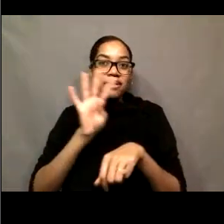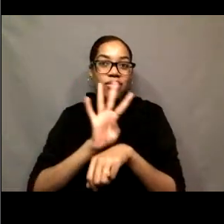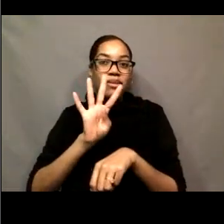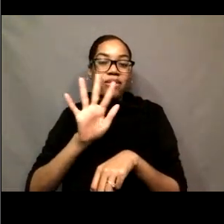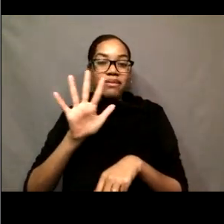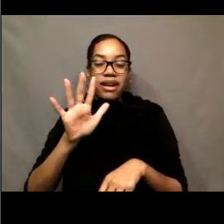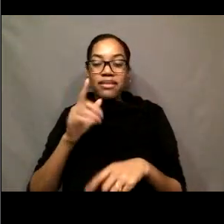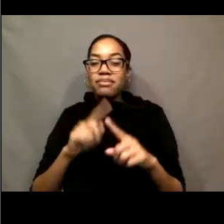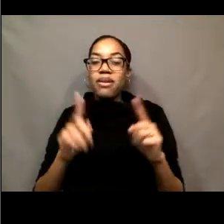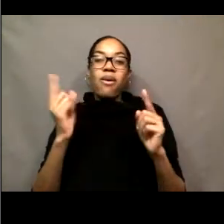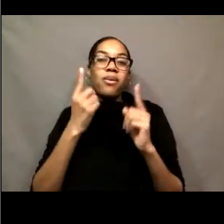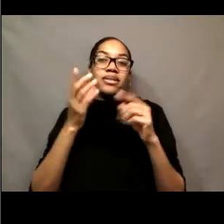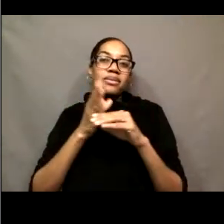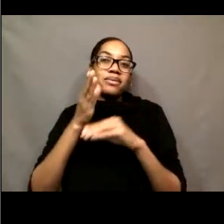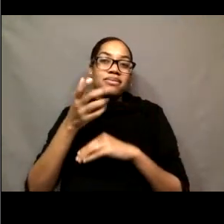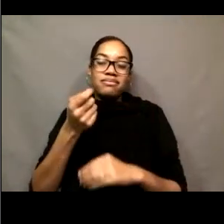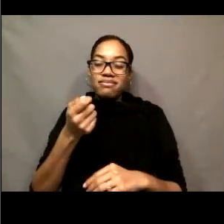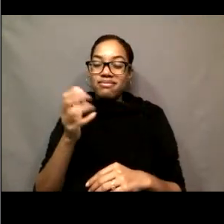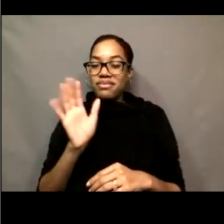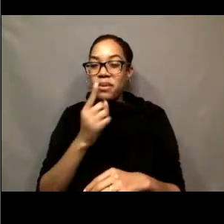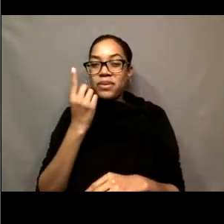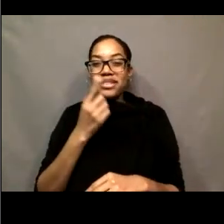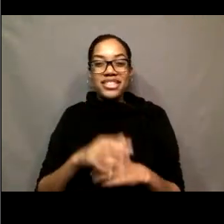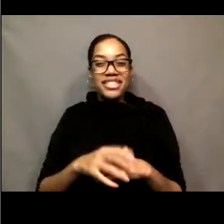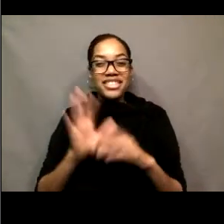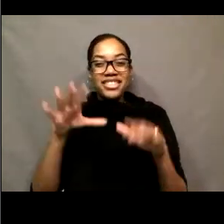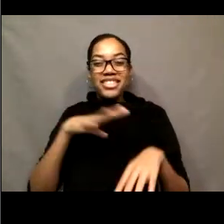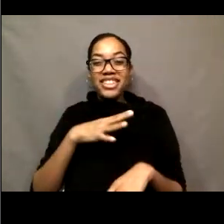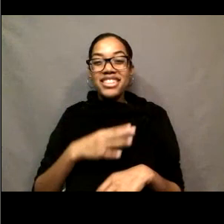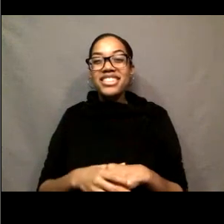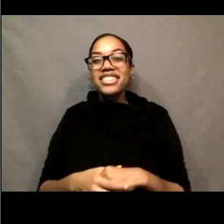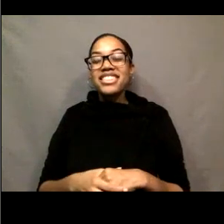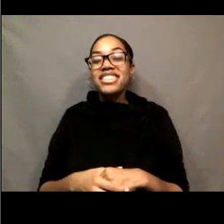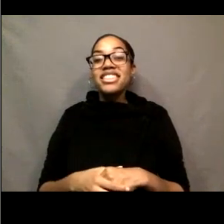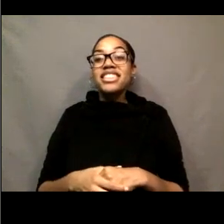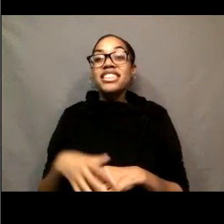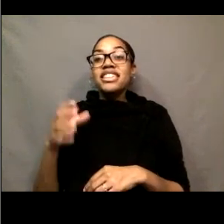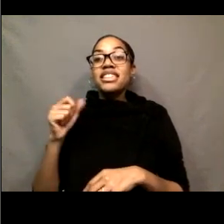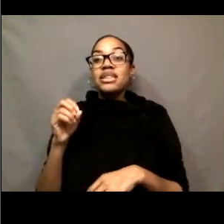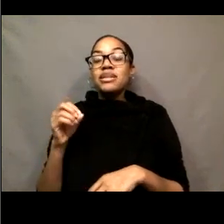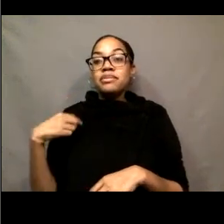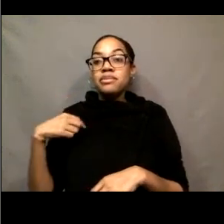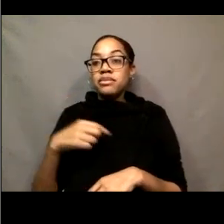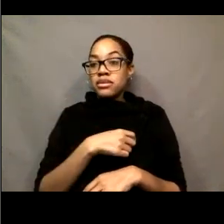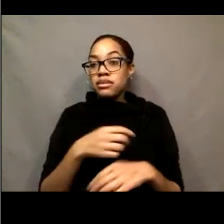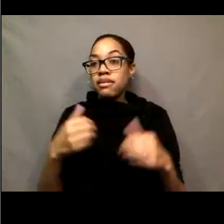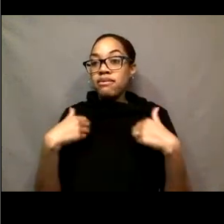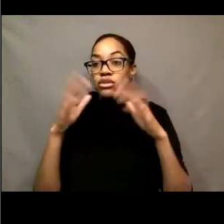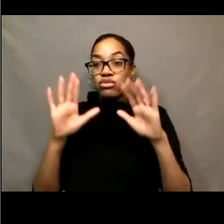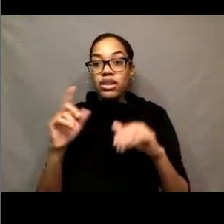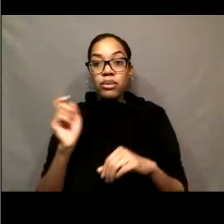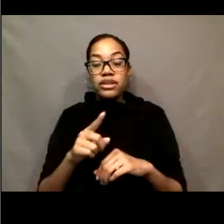but we're always a little bit around that. So you're in good company. So we have a great question come in.